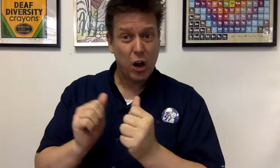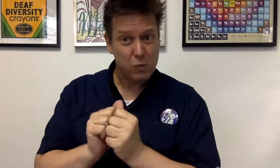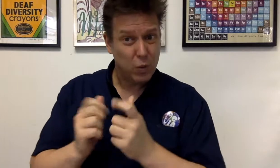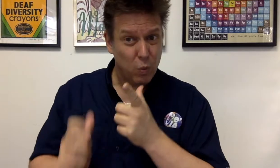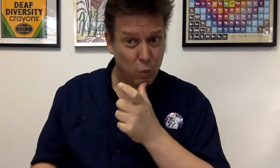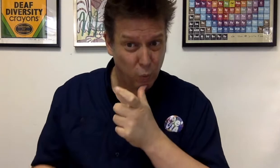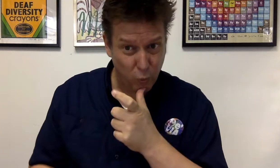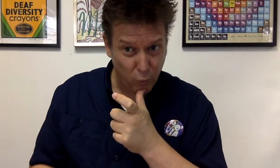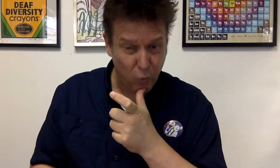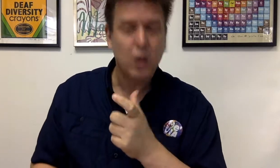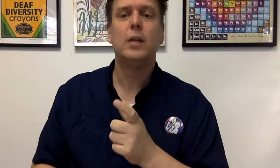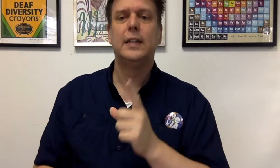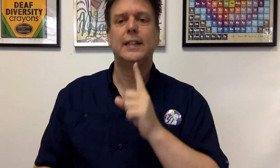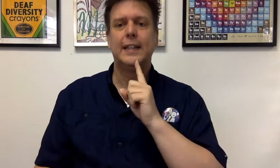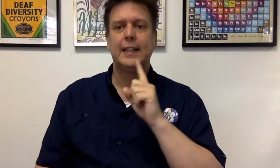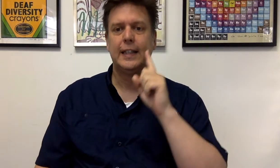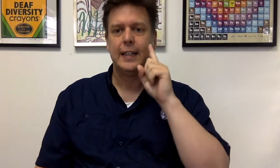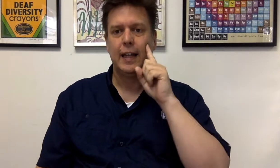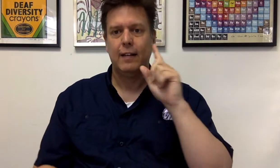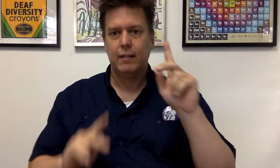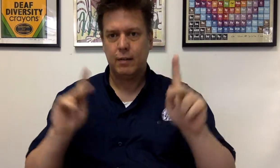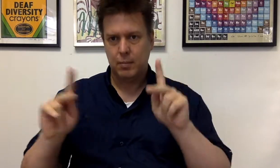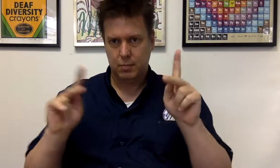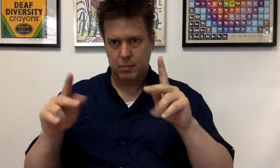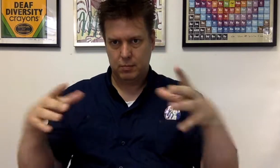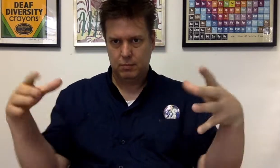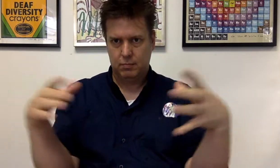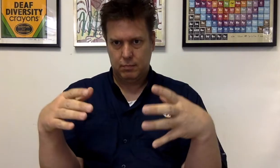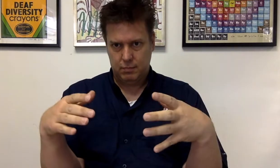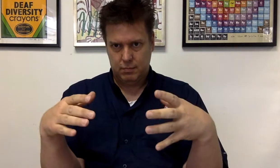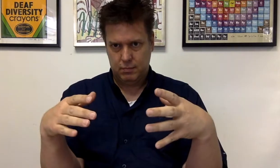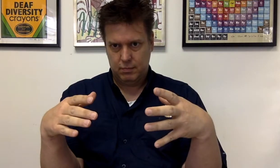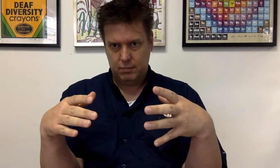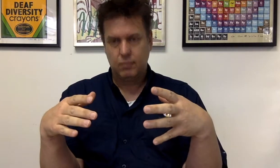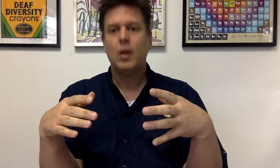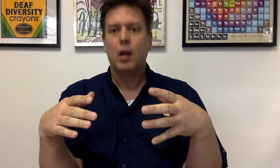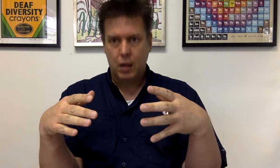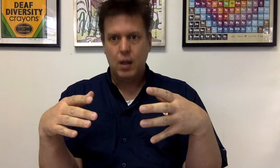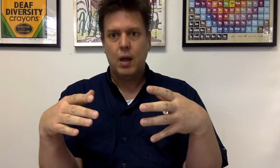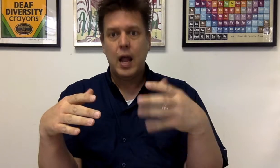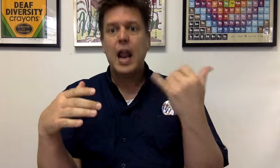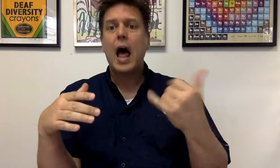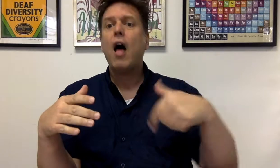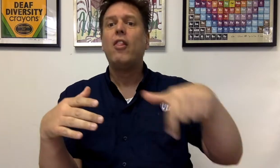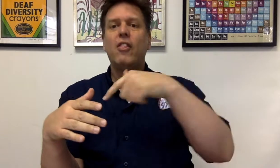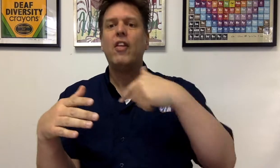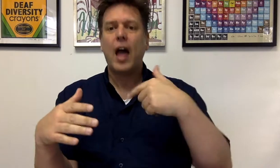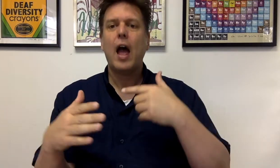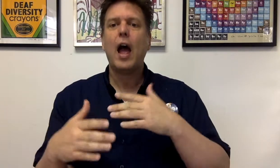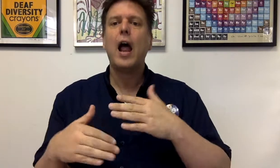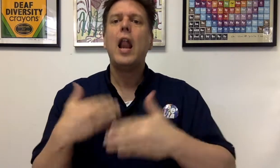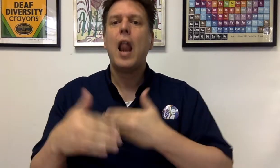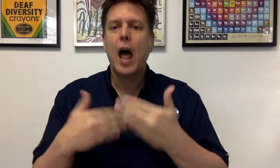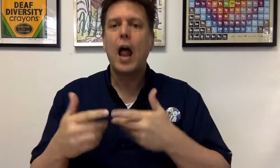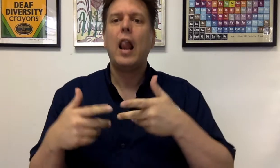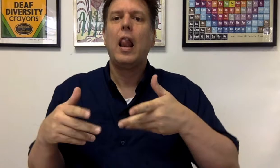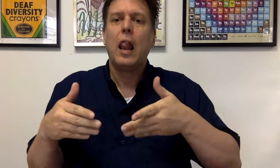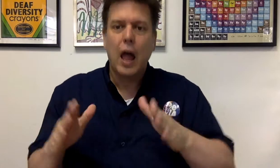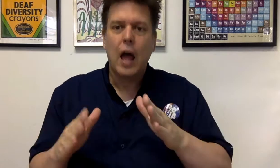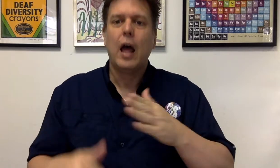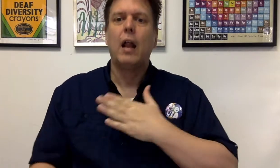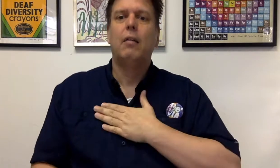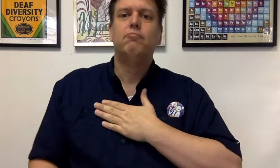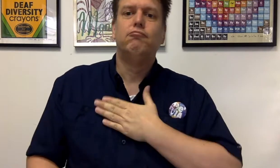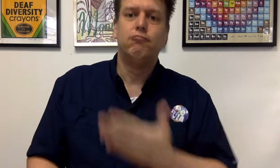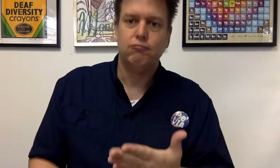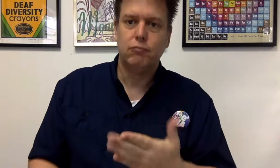heart of it started with Deaf people-- this movement, and they were kind enough